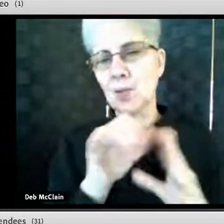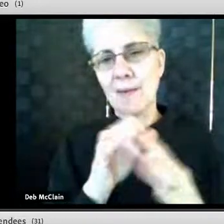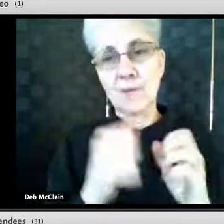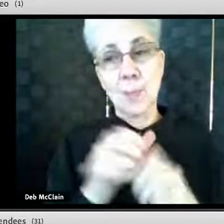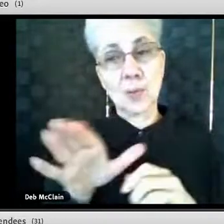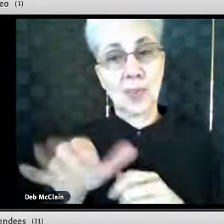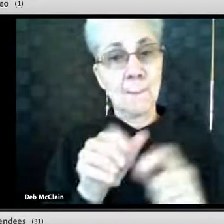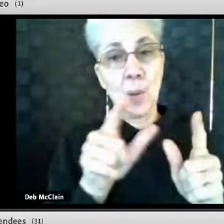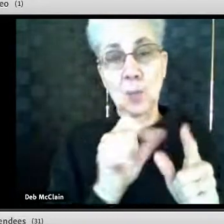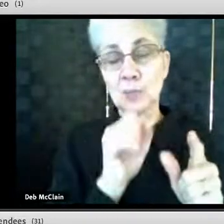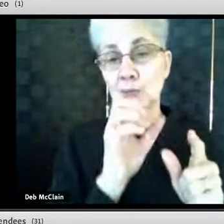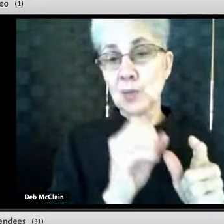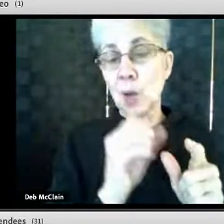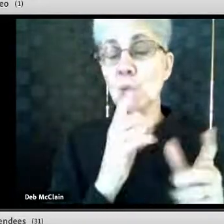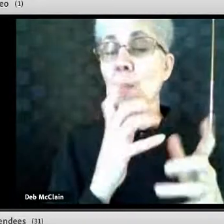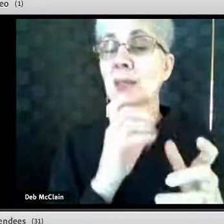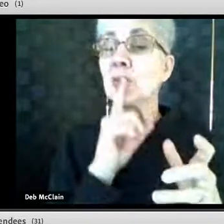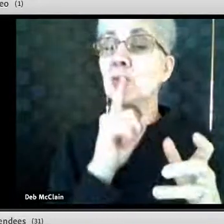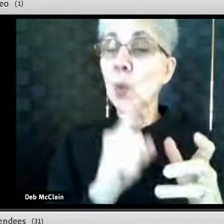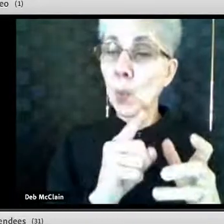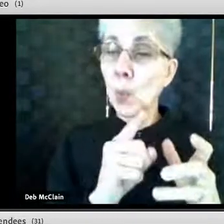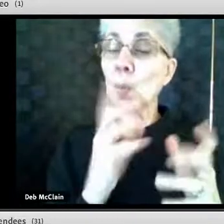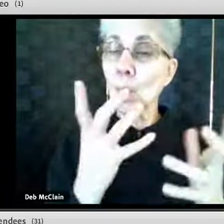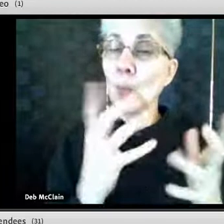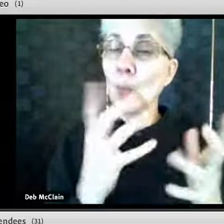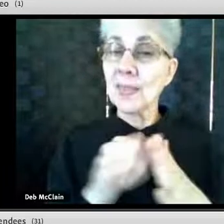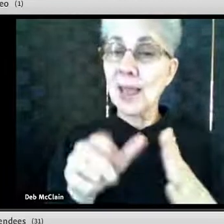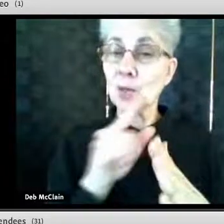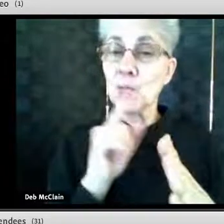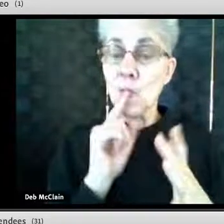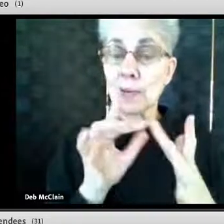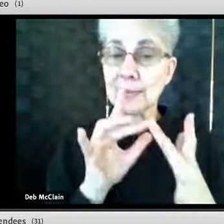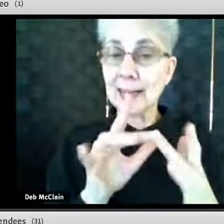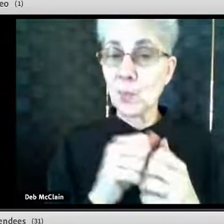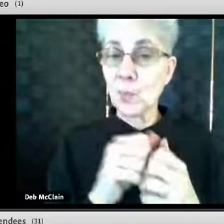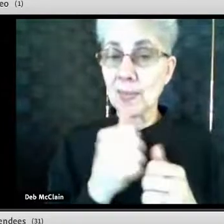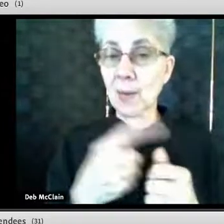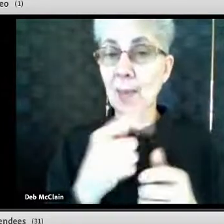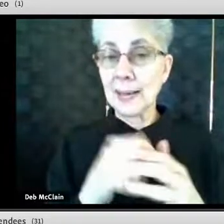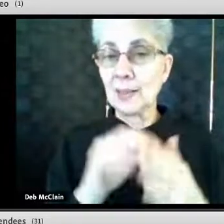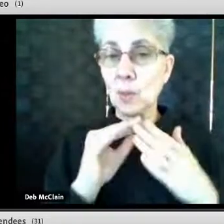so I don't do that for most of their posts, so you want to make sure that you are connecting